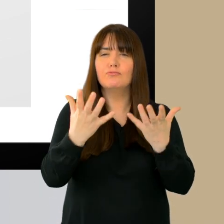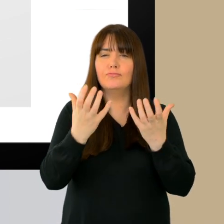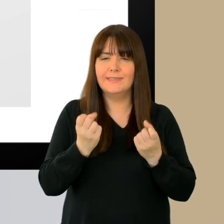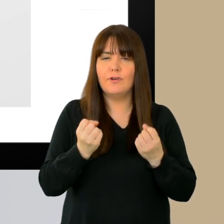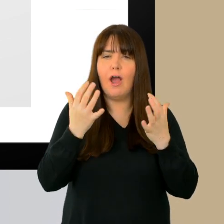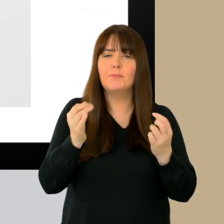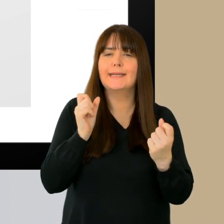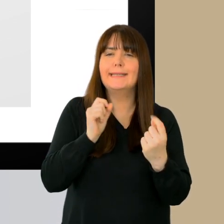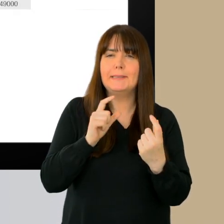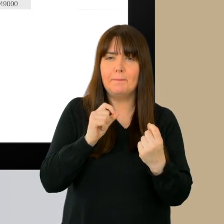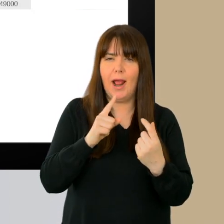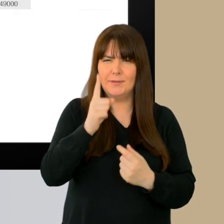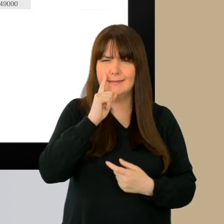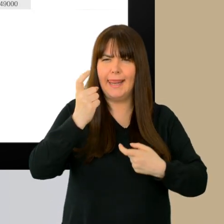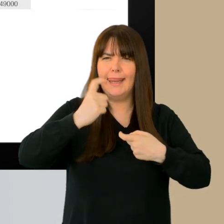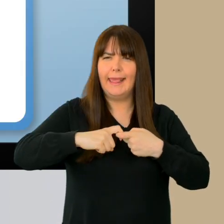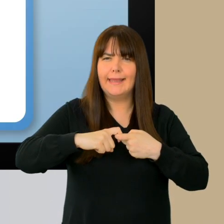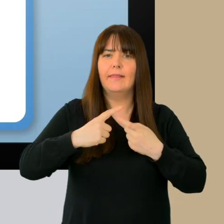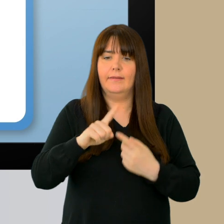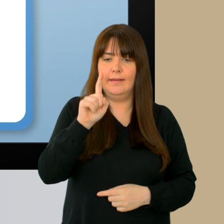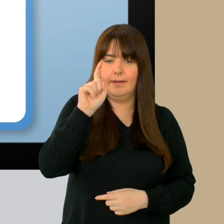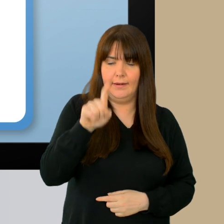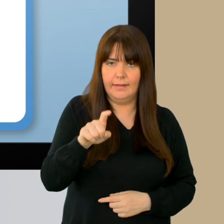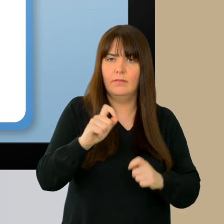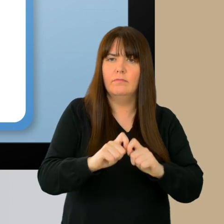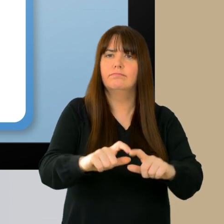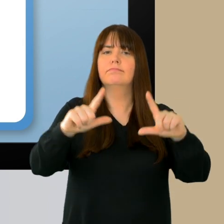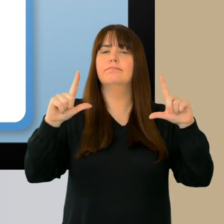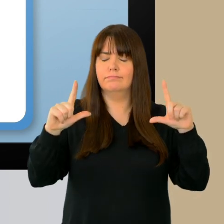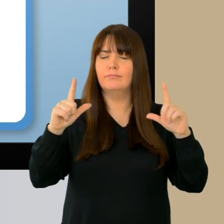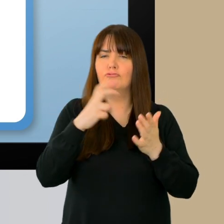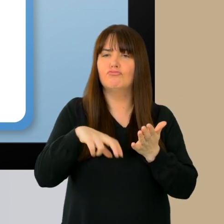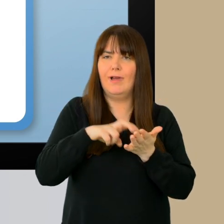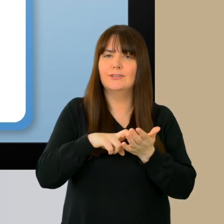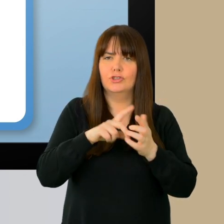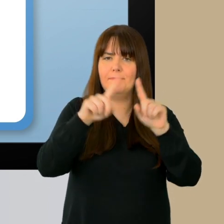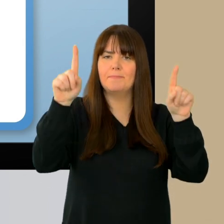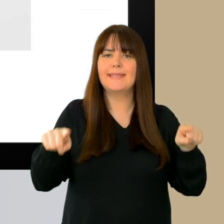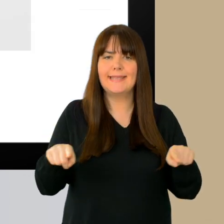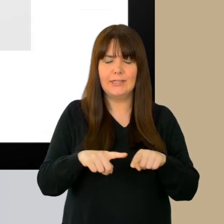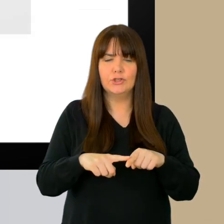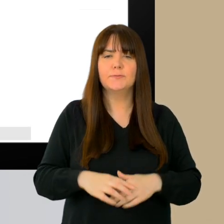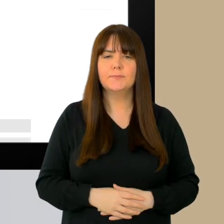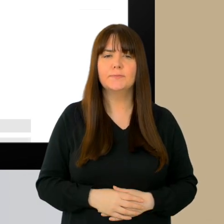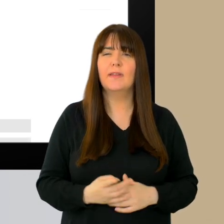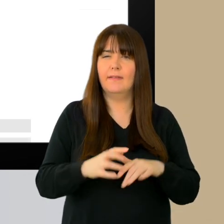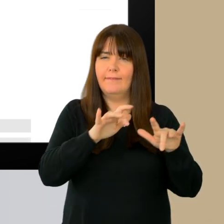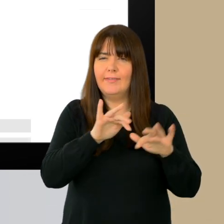When you receive a confirmation email, click on the link This will take you to the registration page